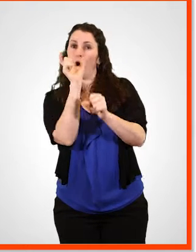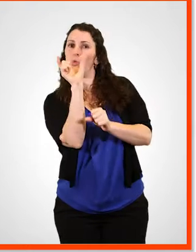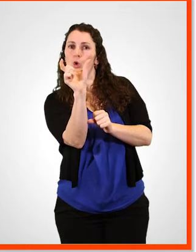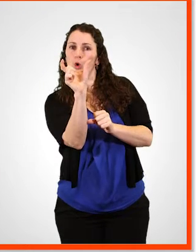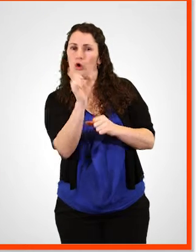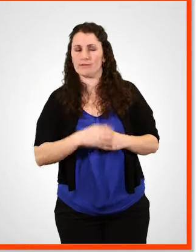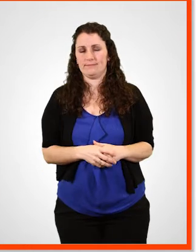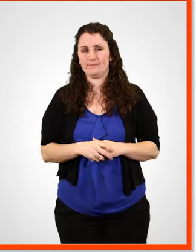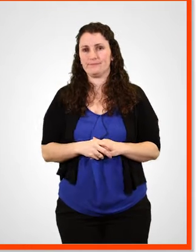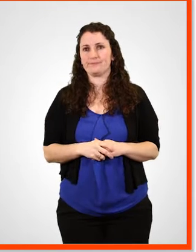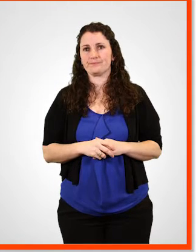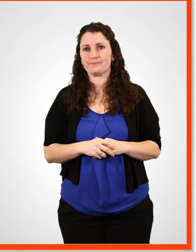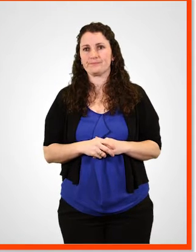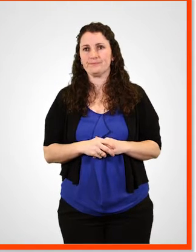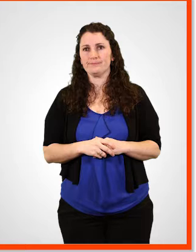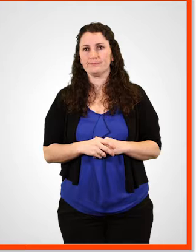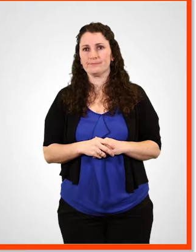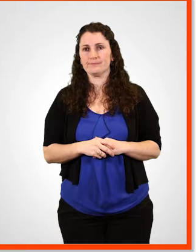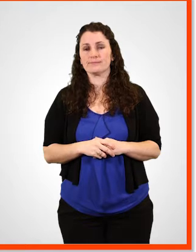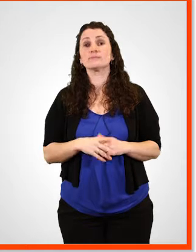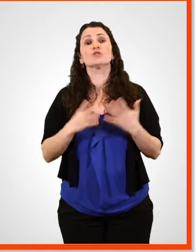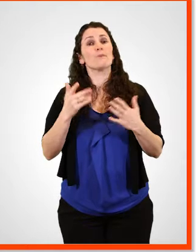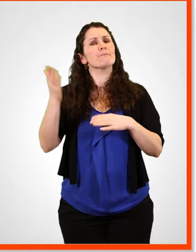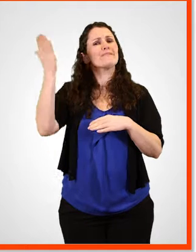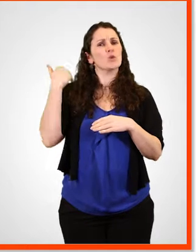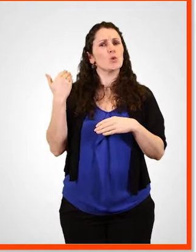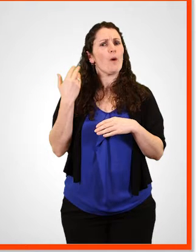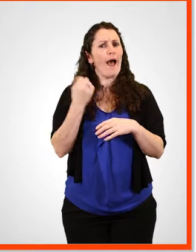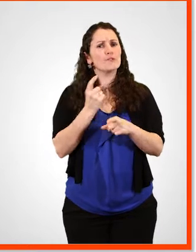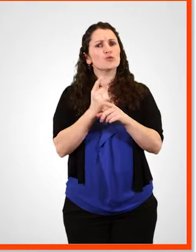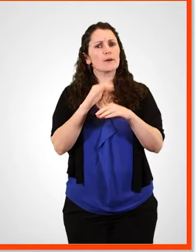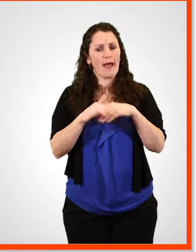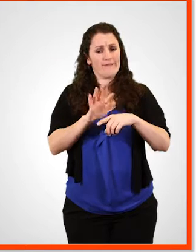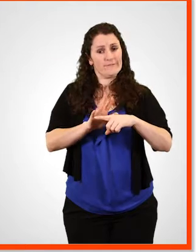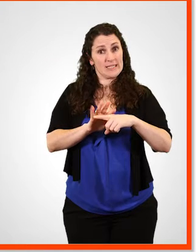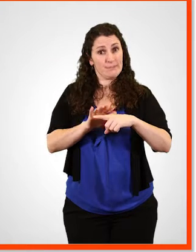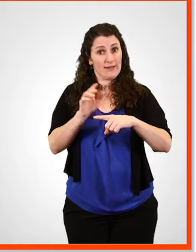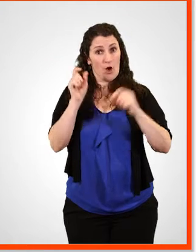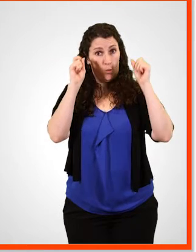during the phonemic awareness instruction, so again back to that idea if you can do it through the air,